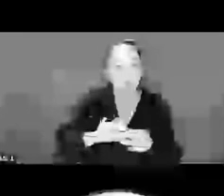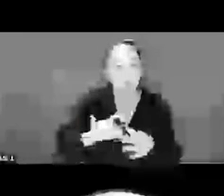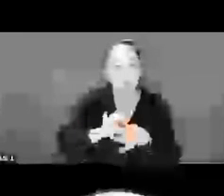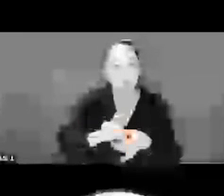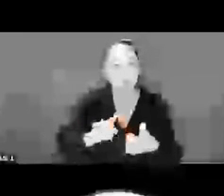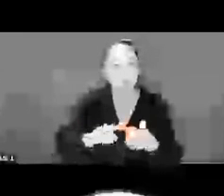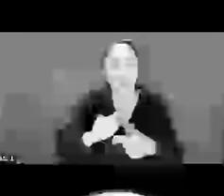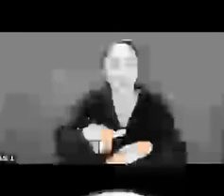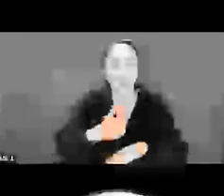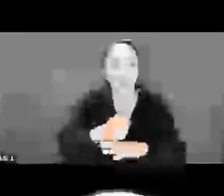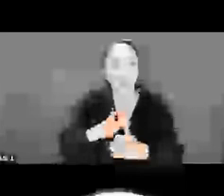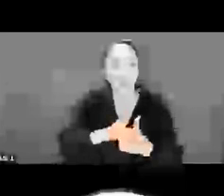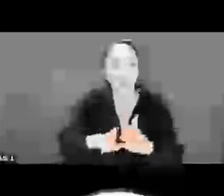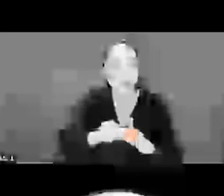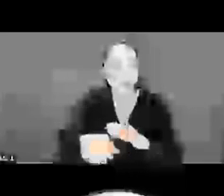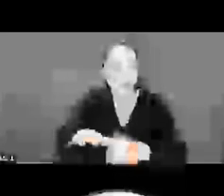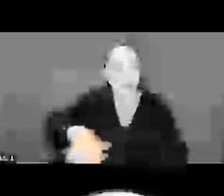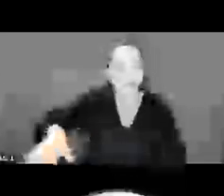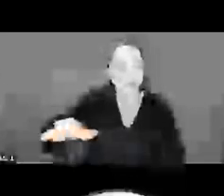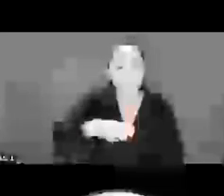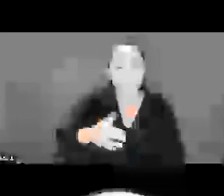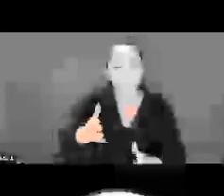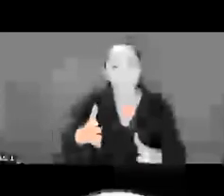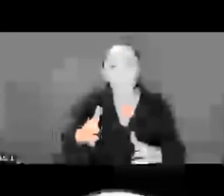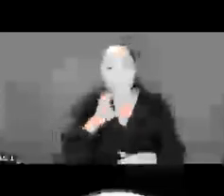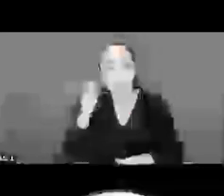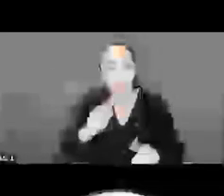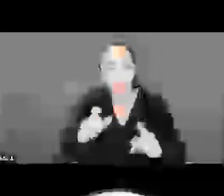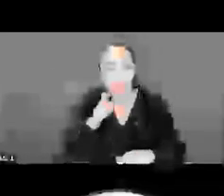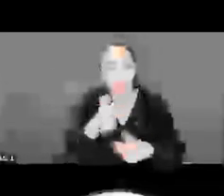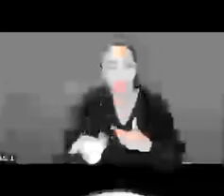looking for people who use wheeled mobility devices to participate in this research study.